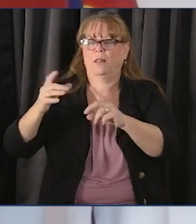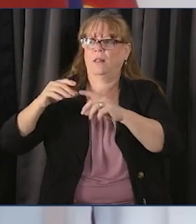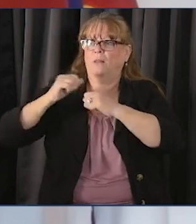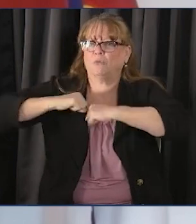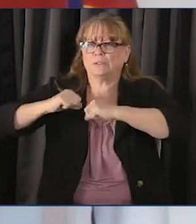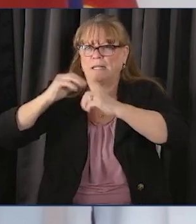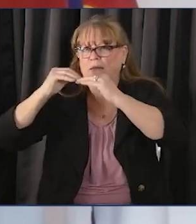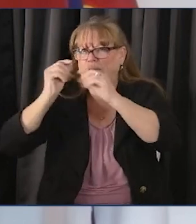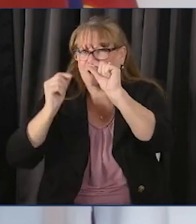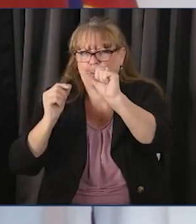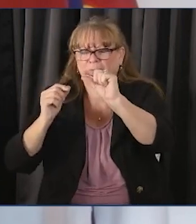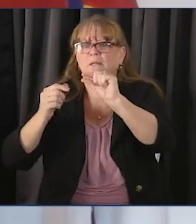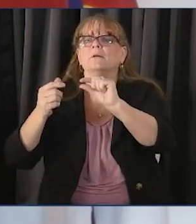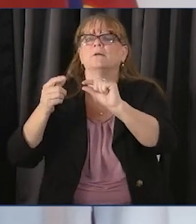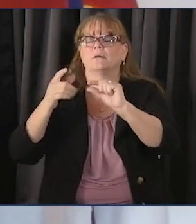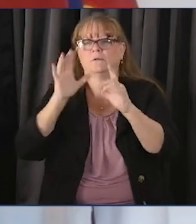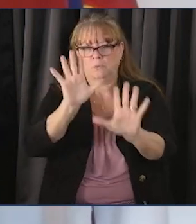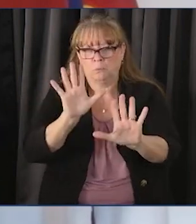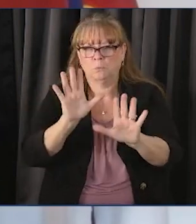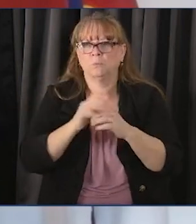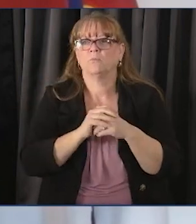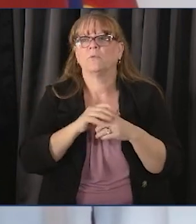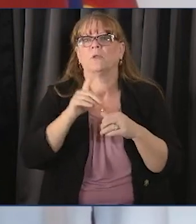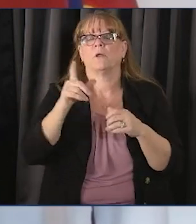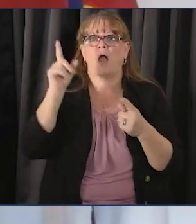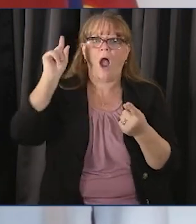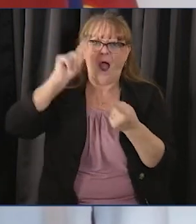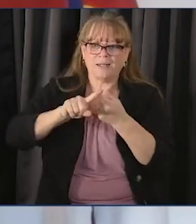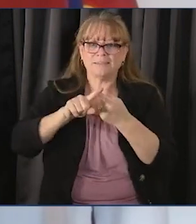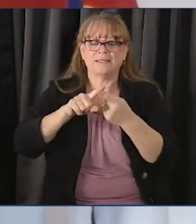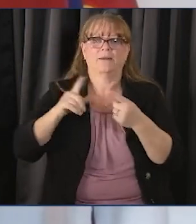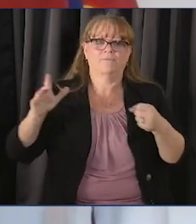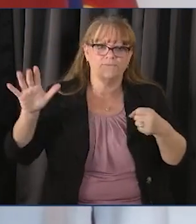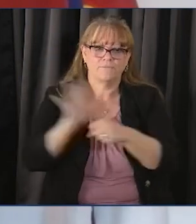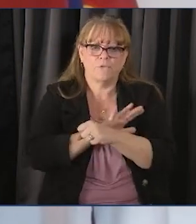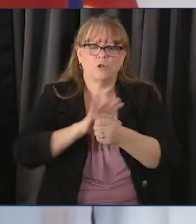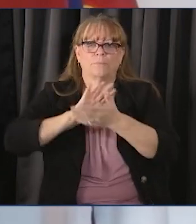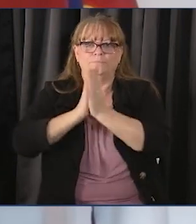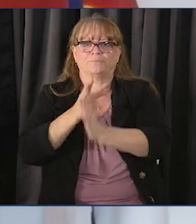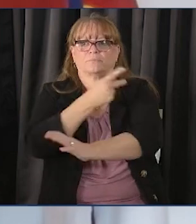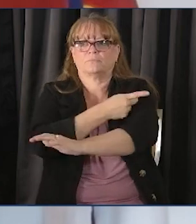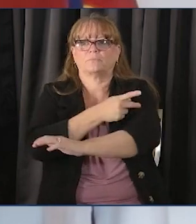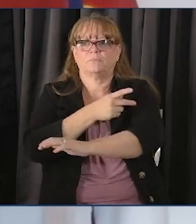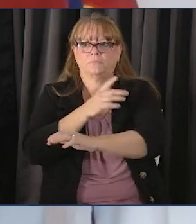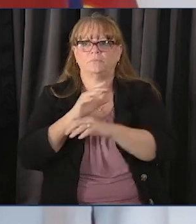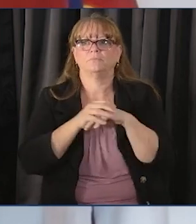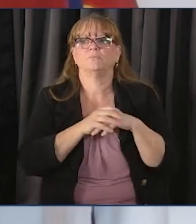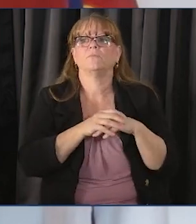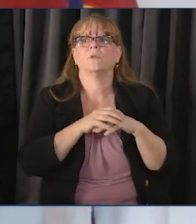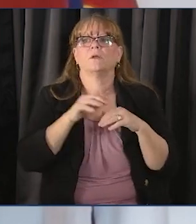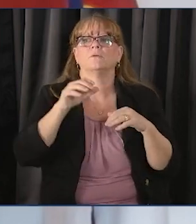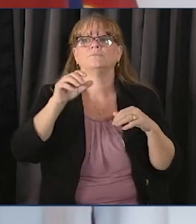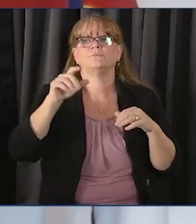So in the meantime, we need to double down on what works. wear a mask when you're around others.